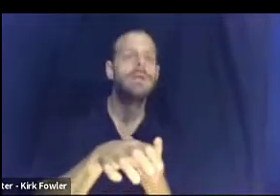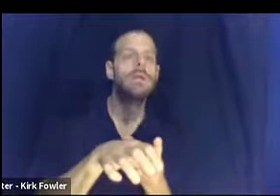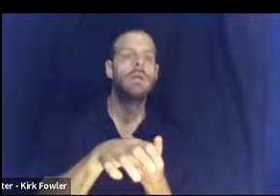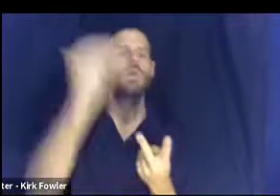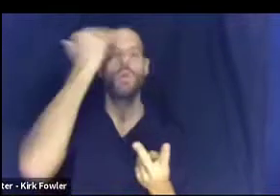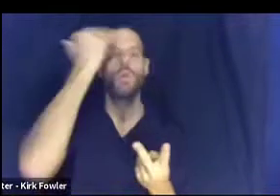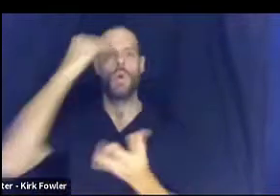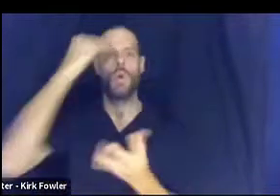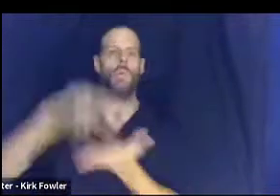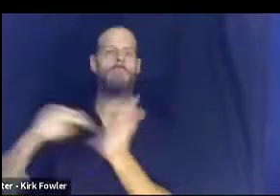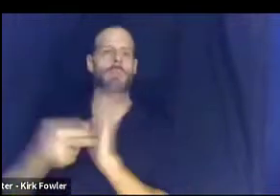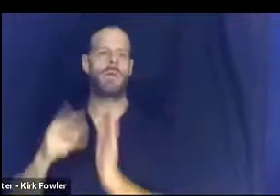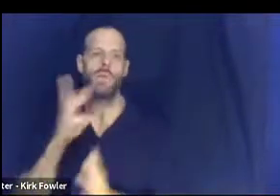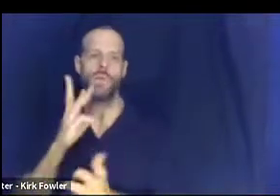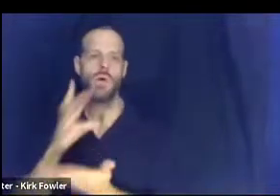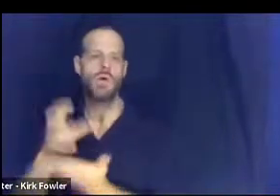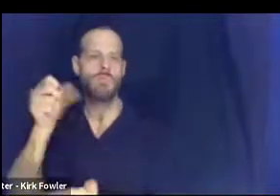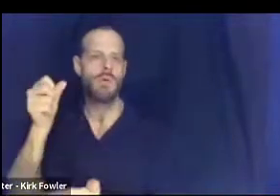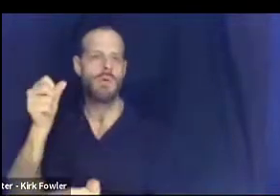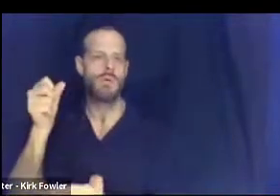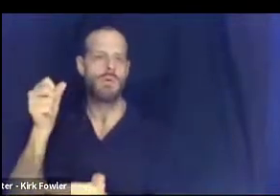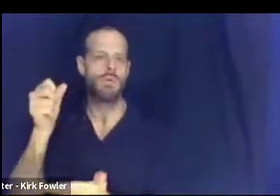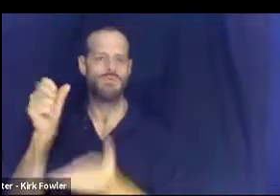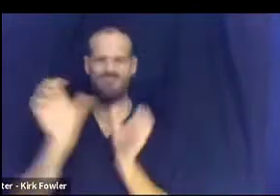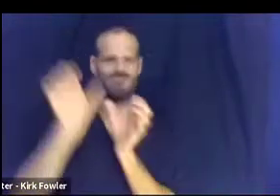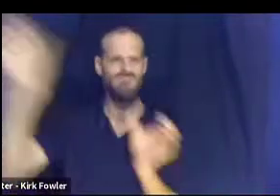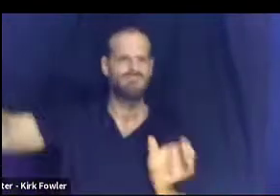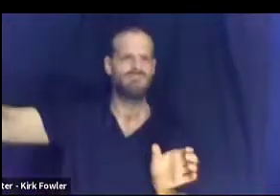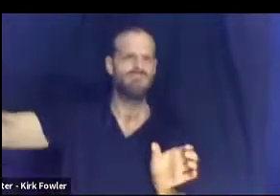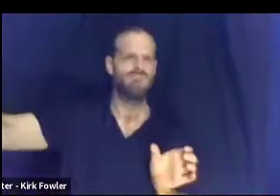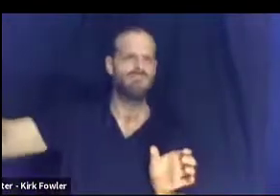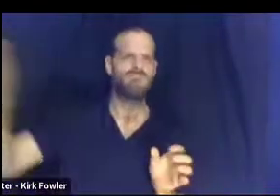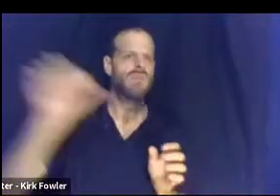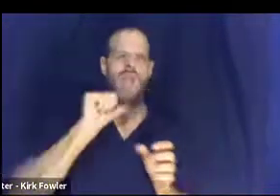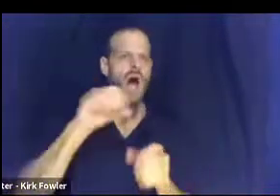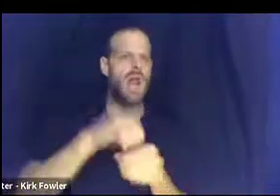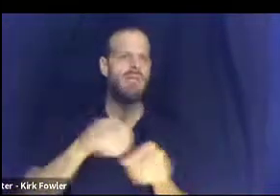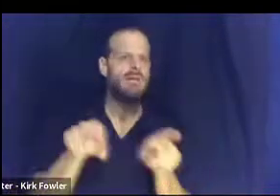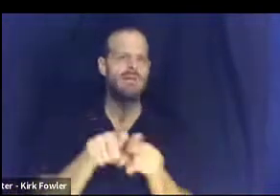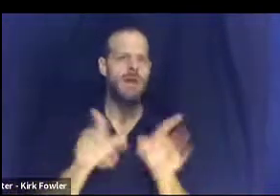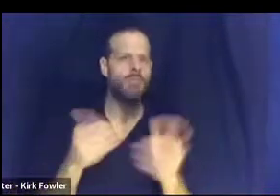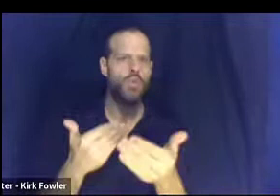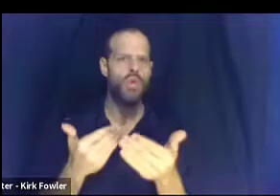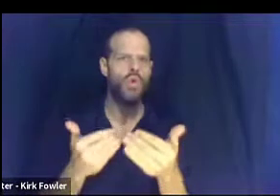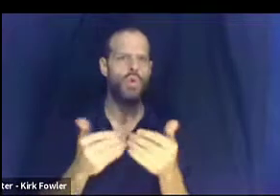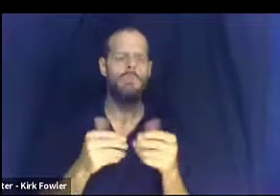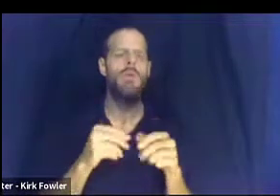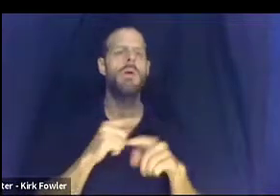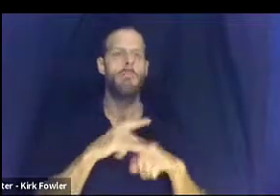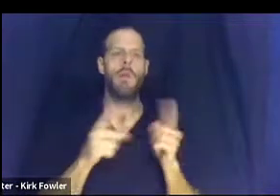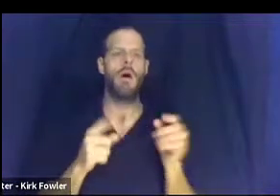the water bottle is nowhere near, it's in a whole other room even. It's far away, it can't be referred to directly.